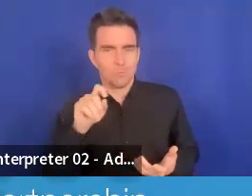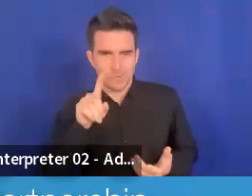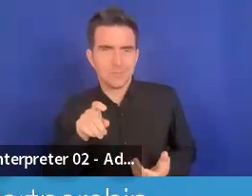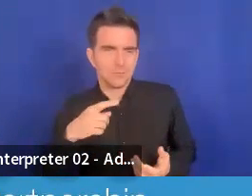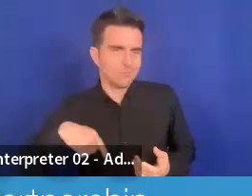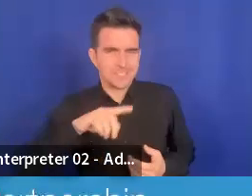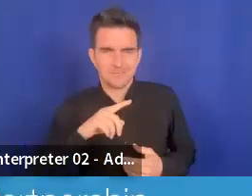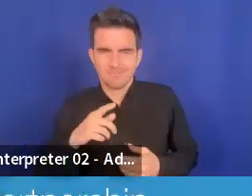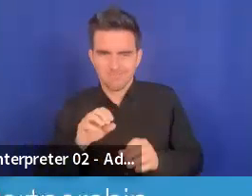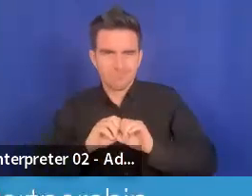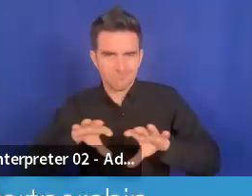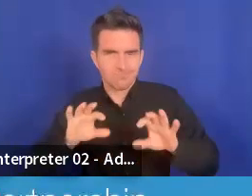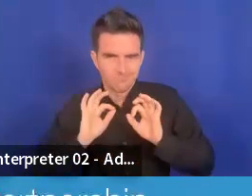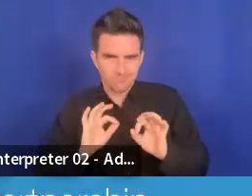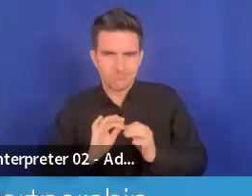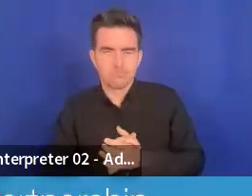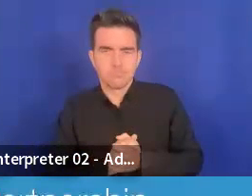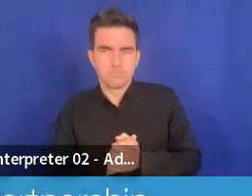multifloor interactive meeting.